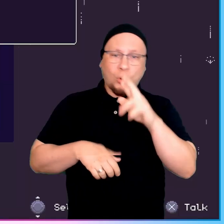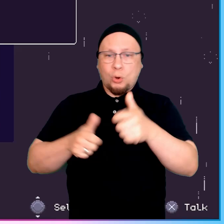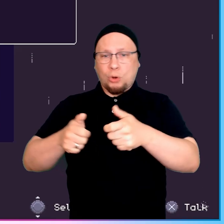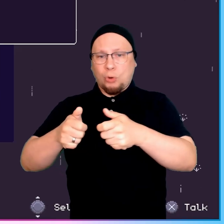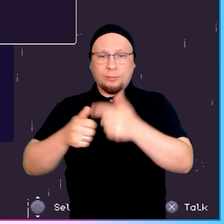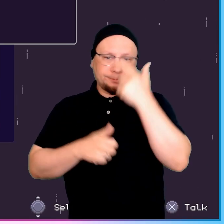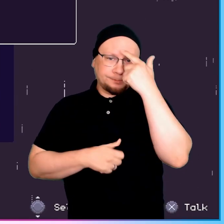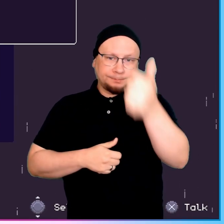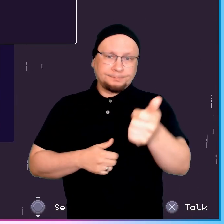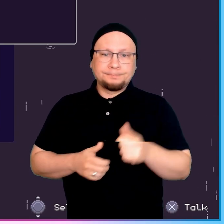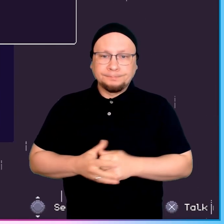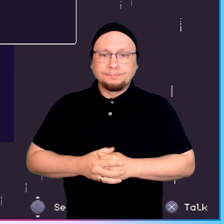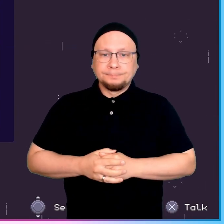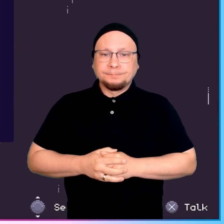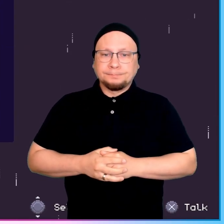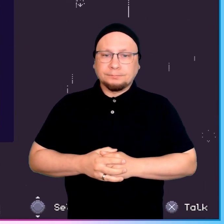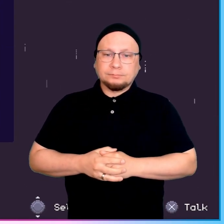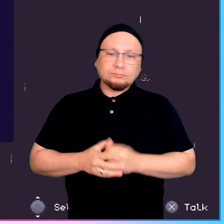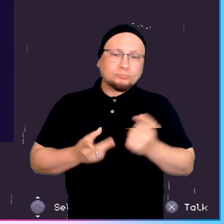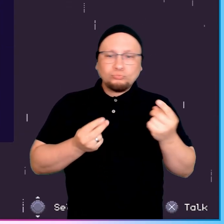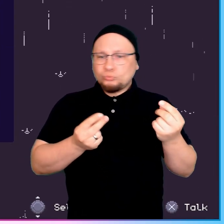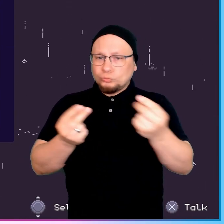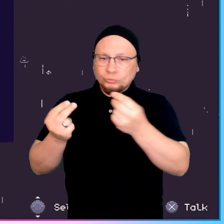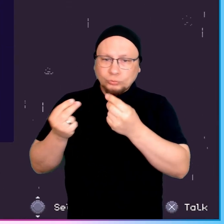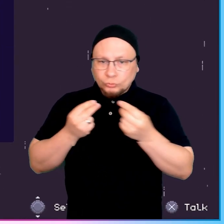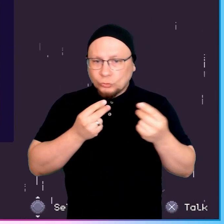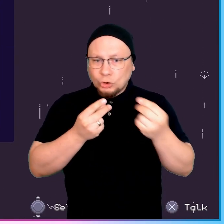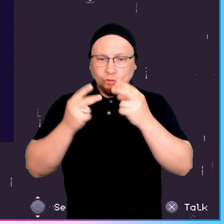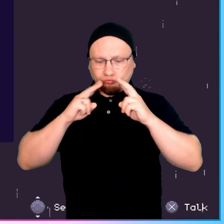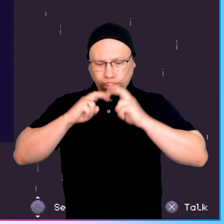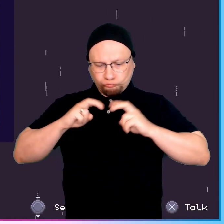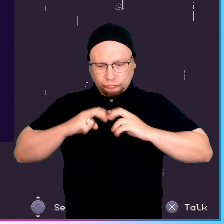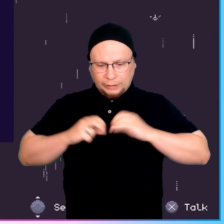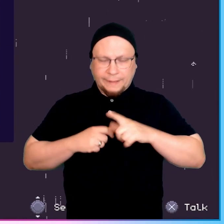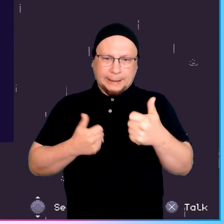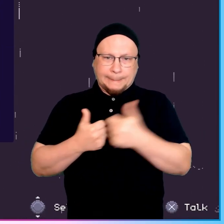Do care tasks, and get to know yourself better one day at a time.